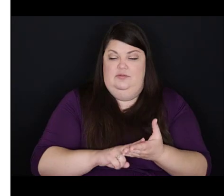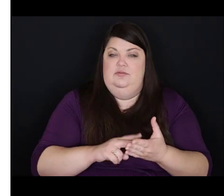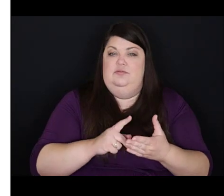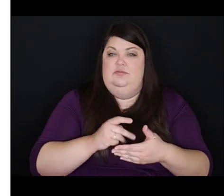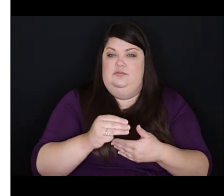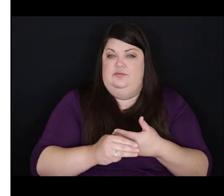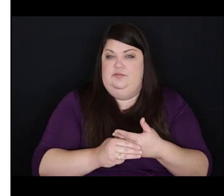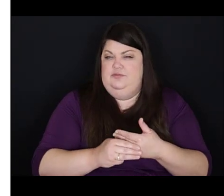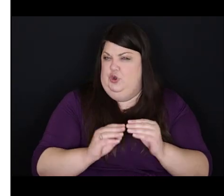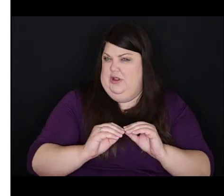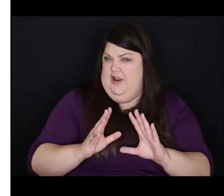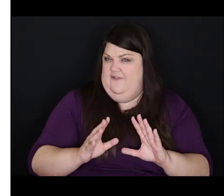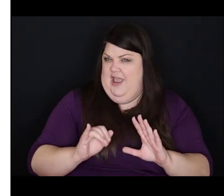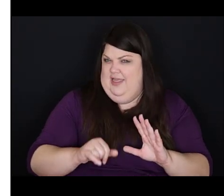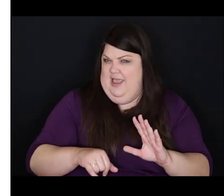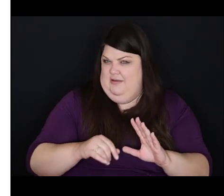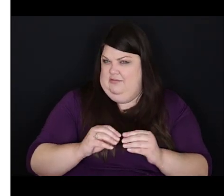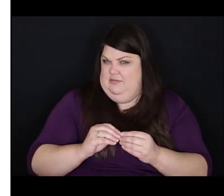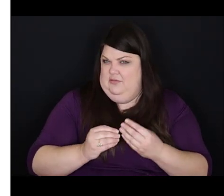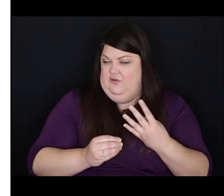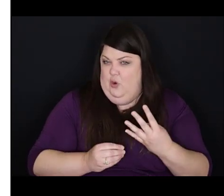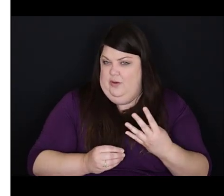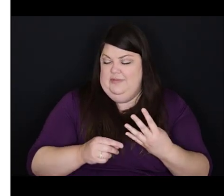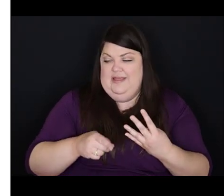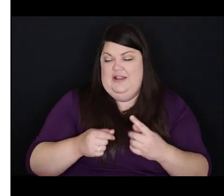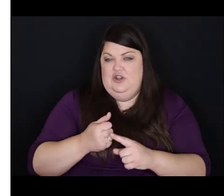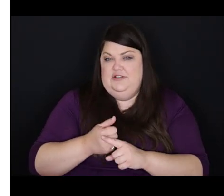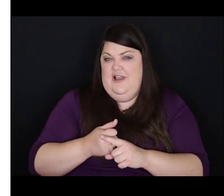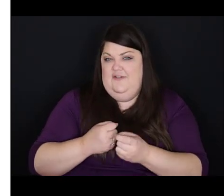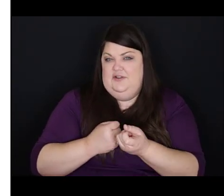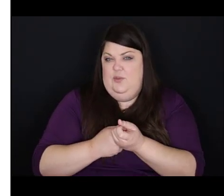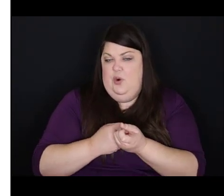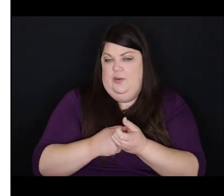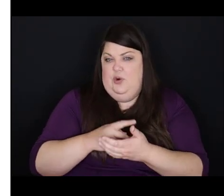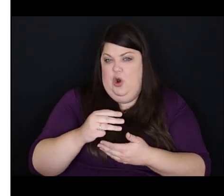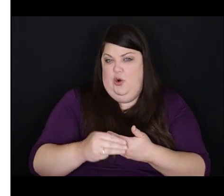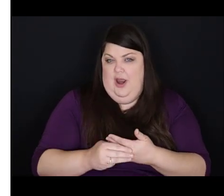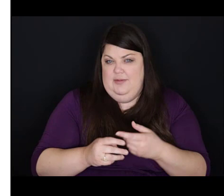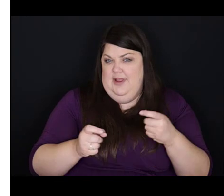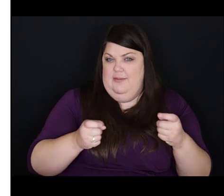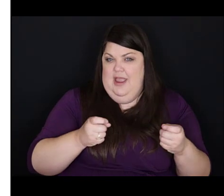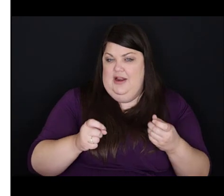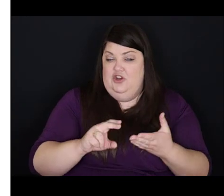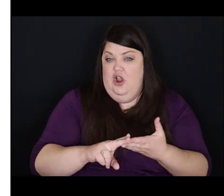To clarify (4), these are self-supporting programs that manage contracts of vendors